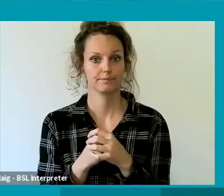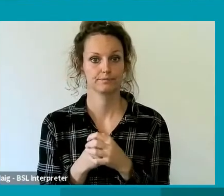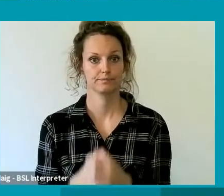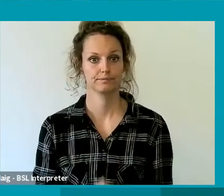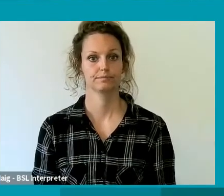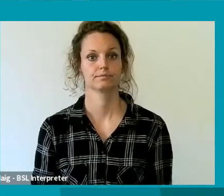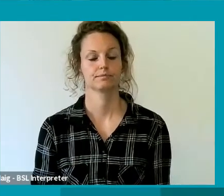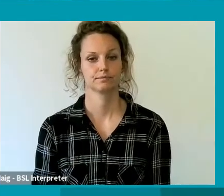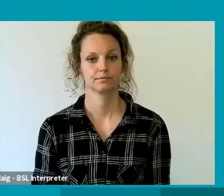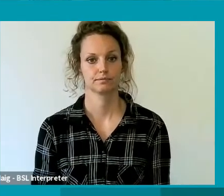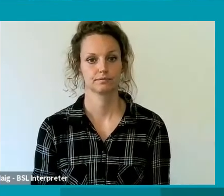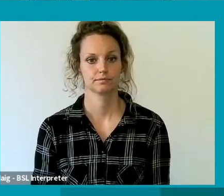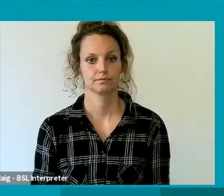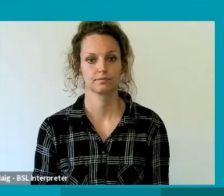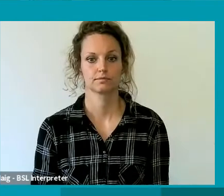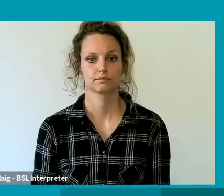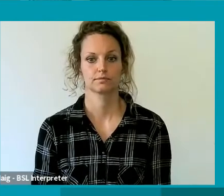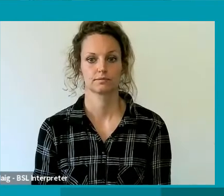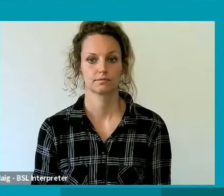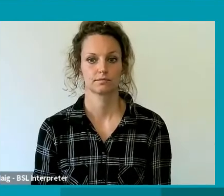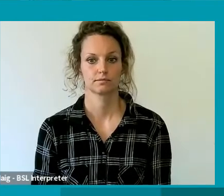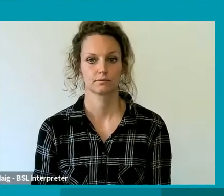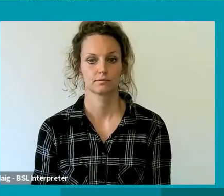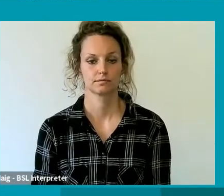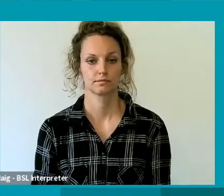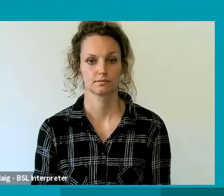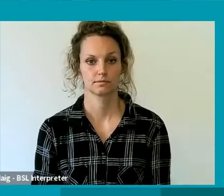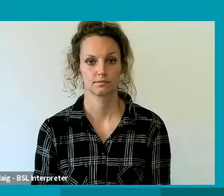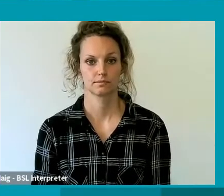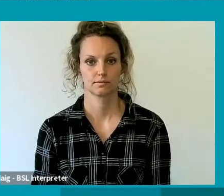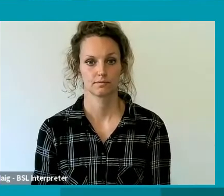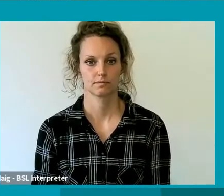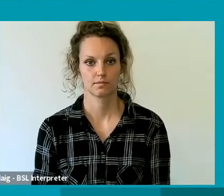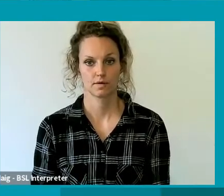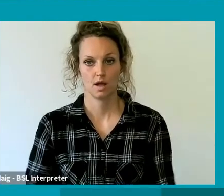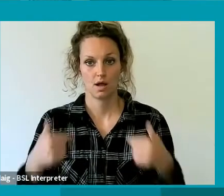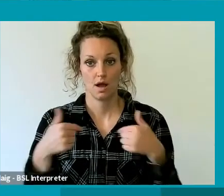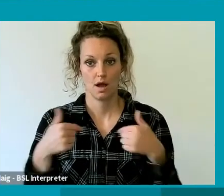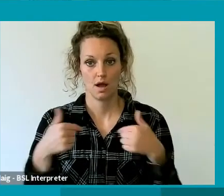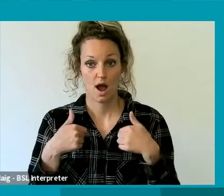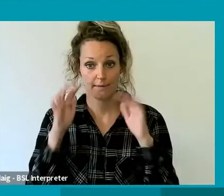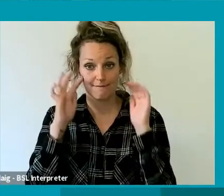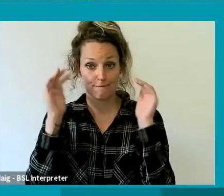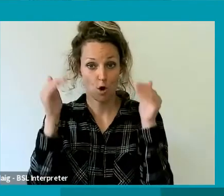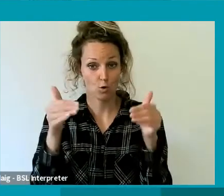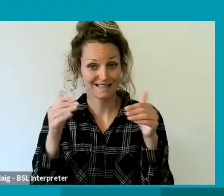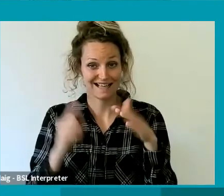OK so I am focusing on the top half of the LinkedIn profile sections right?